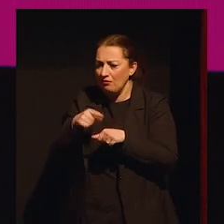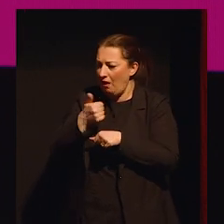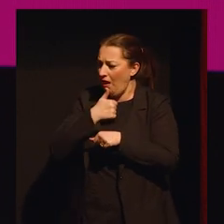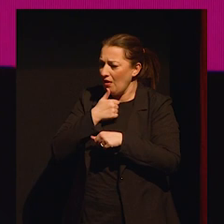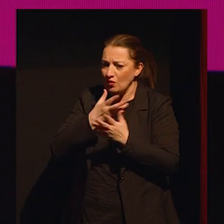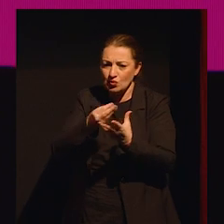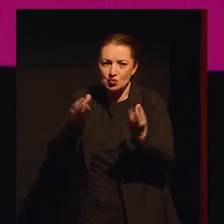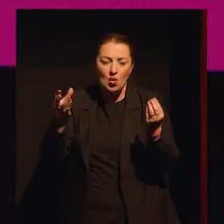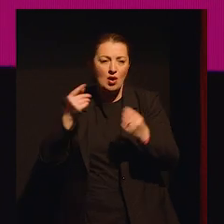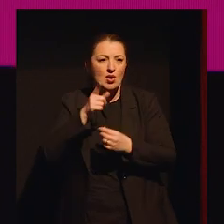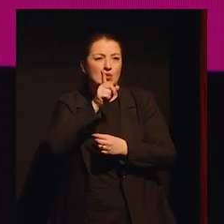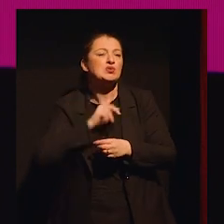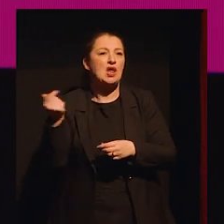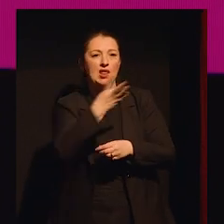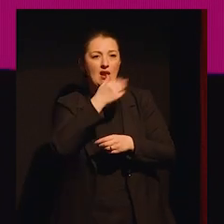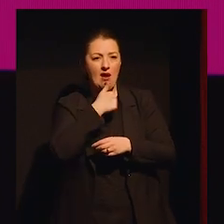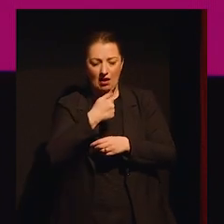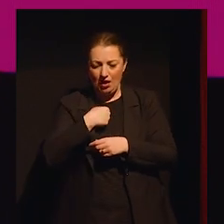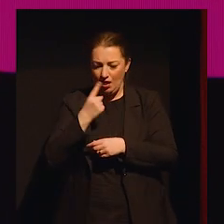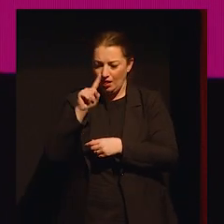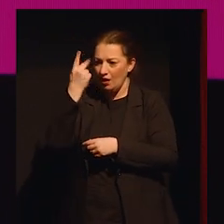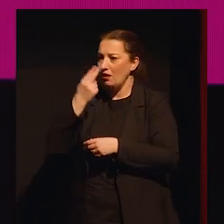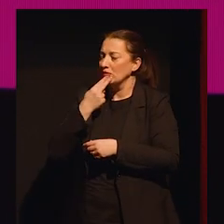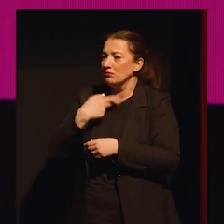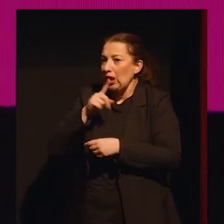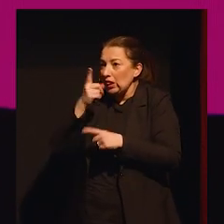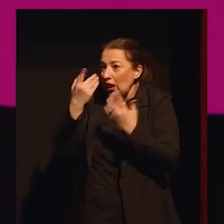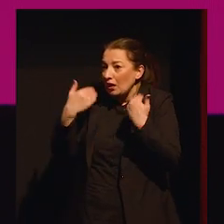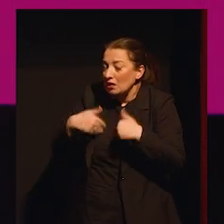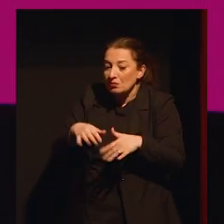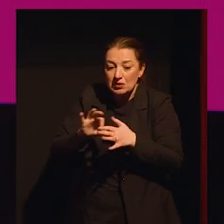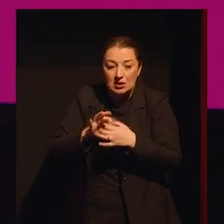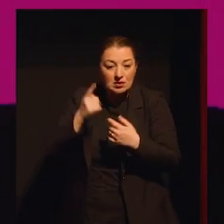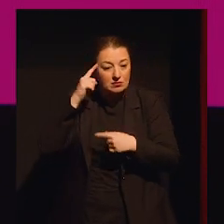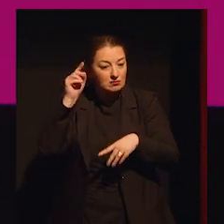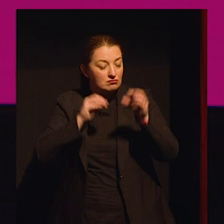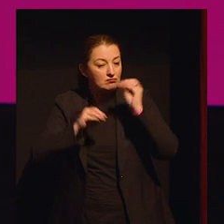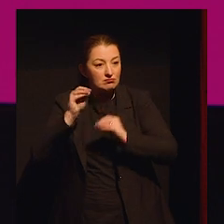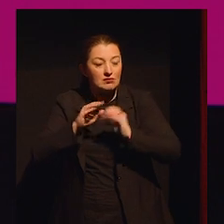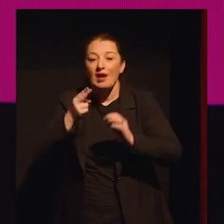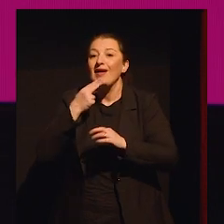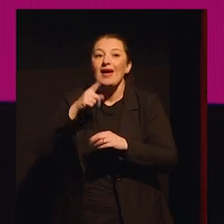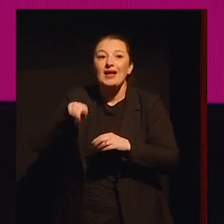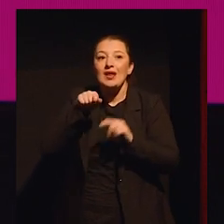I was there with 100 men, as the only woman. I thought: “how is that possible?” “How is it possible that women didn’t notice this sector?”